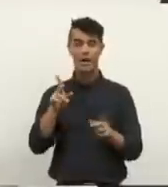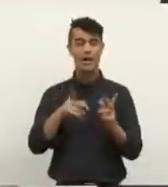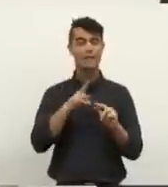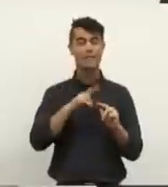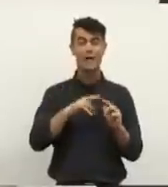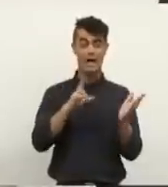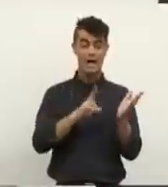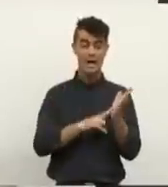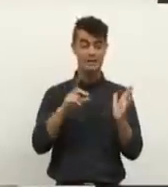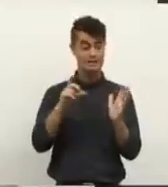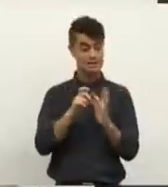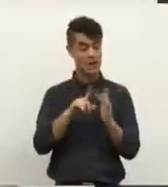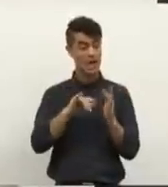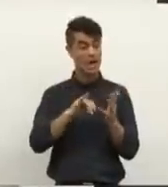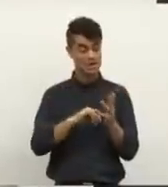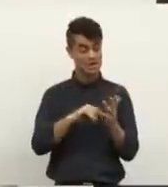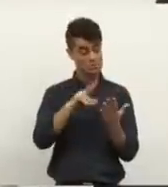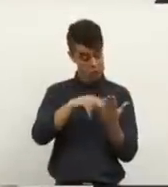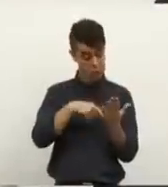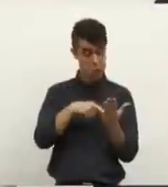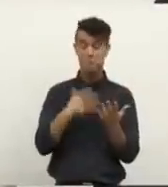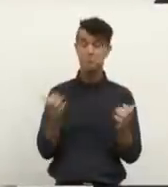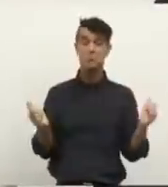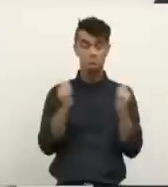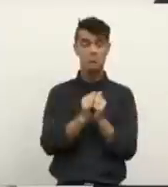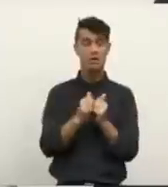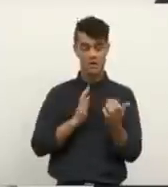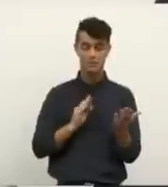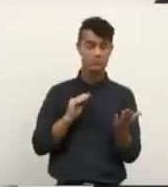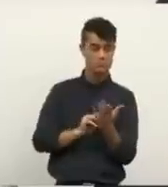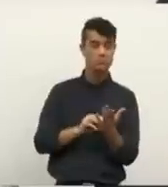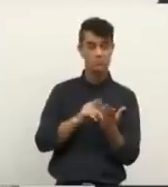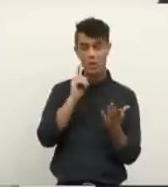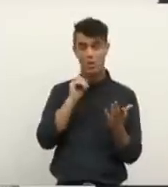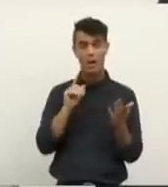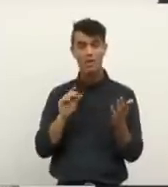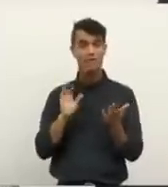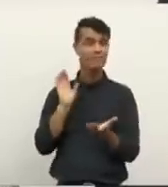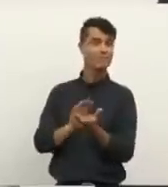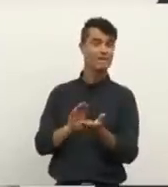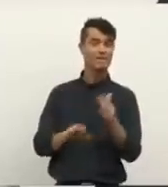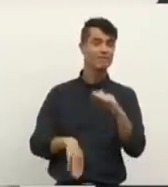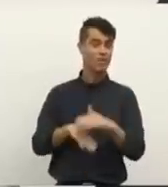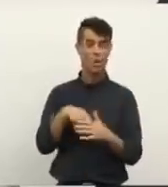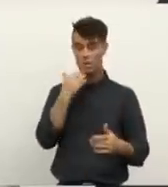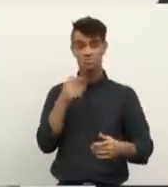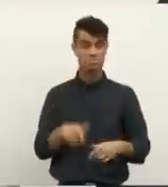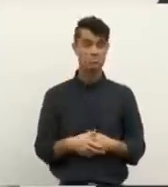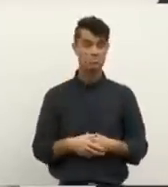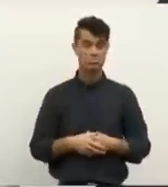by that particular person, that will generally fund the entire cost of that equipment.